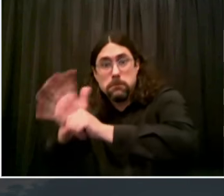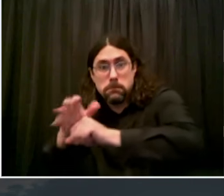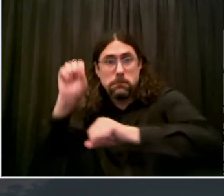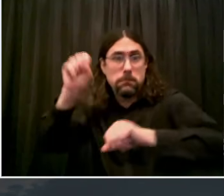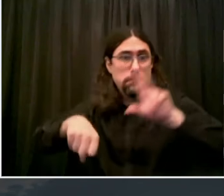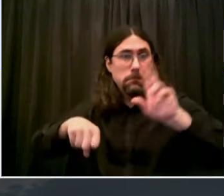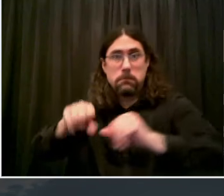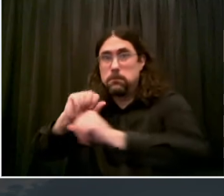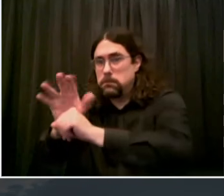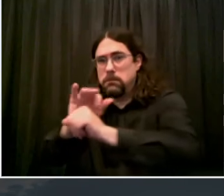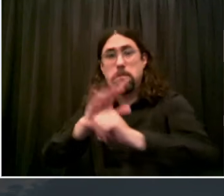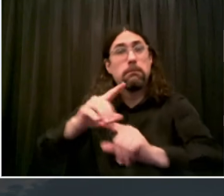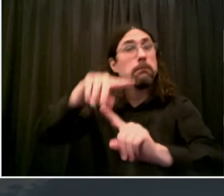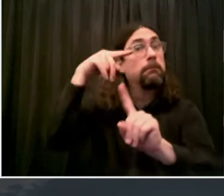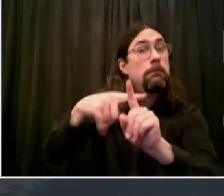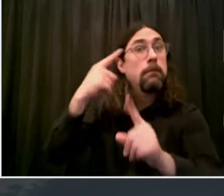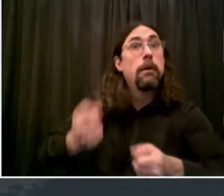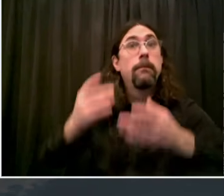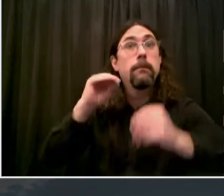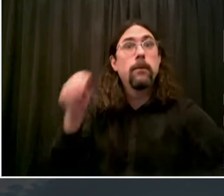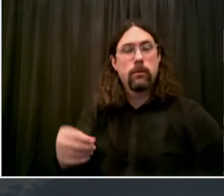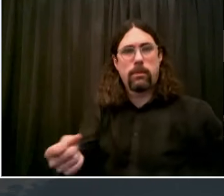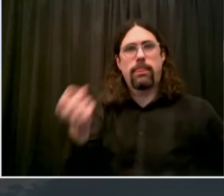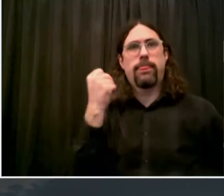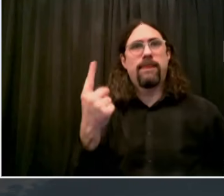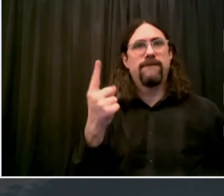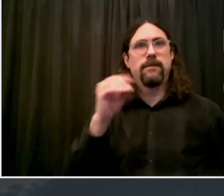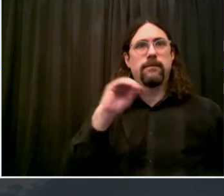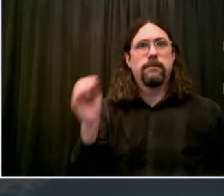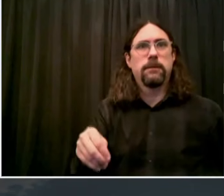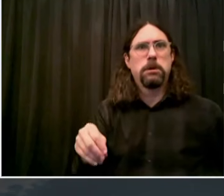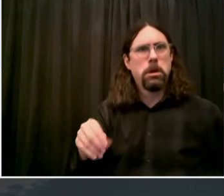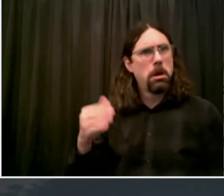COVID-19 DOWN FROM 13% TO 11%. SO A GOOD DAY